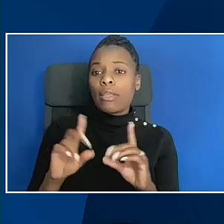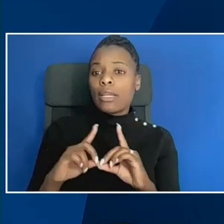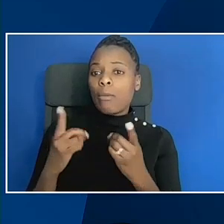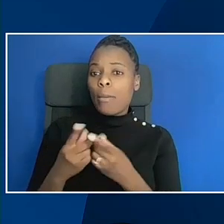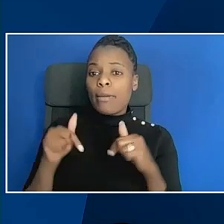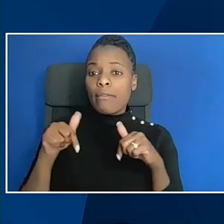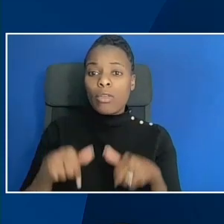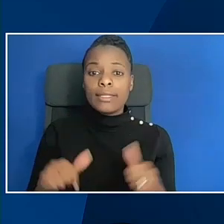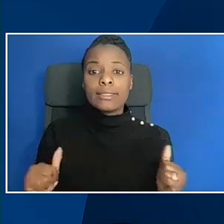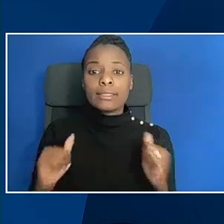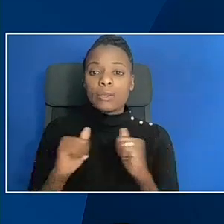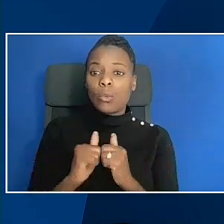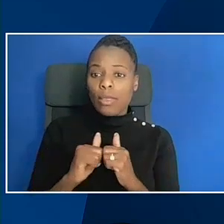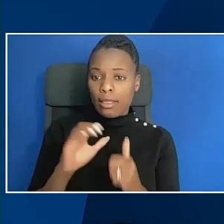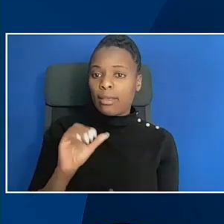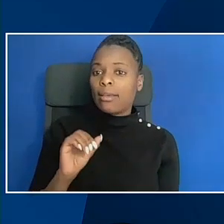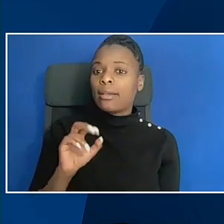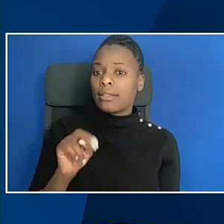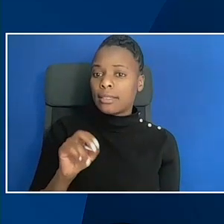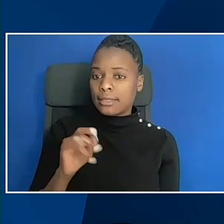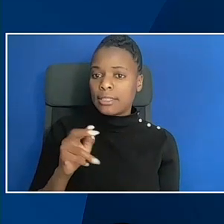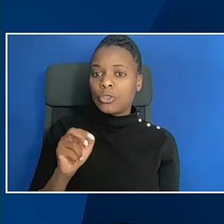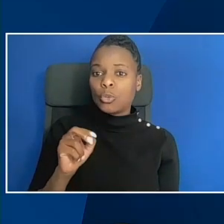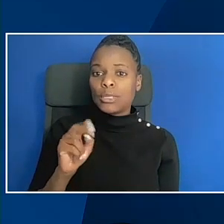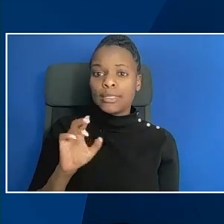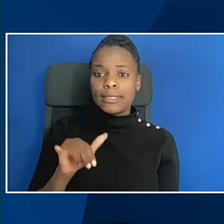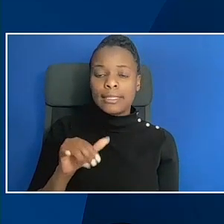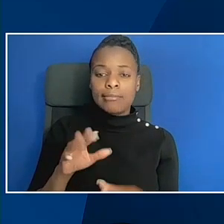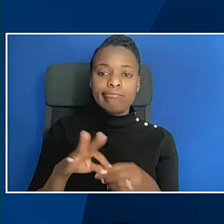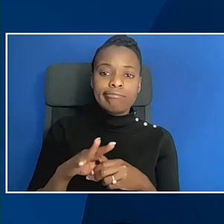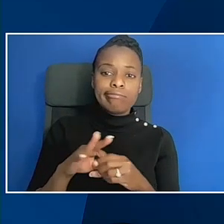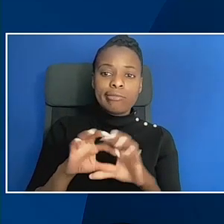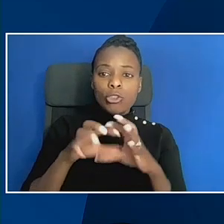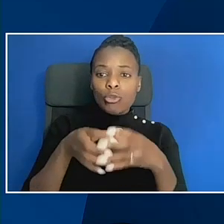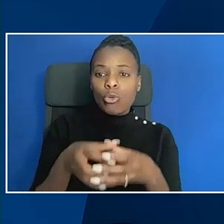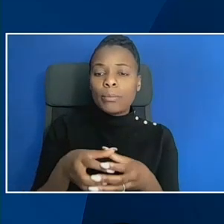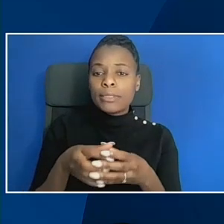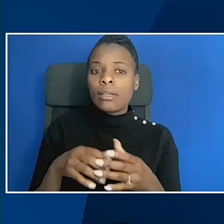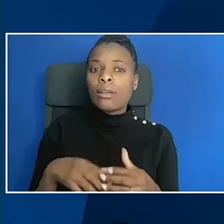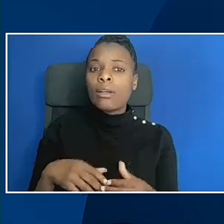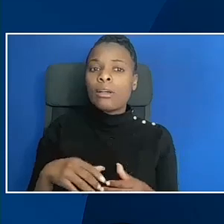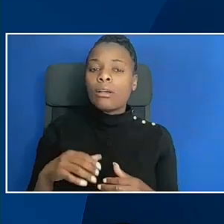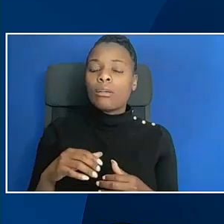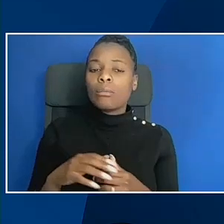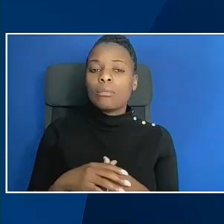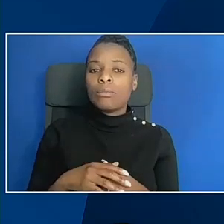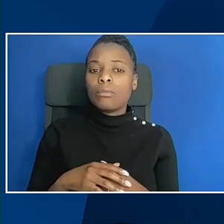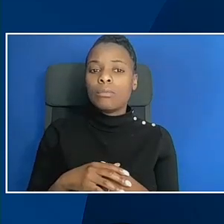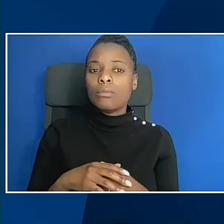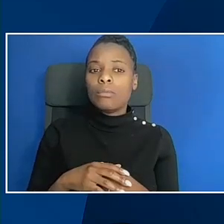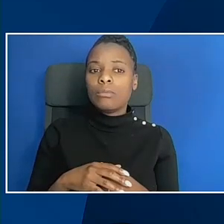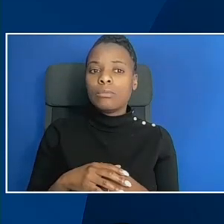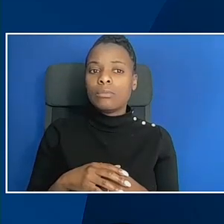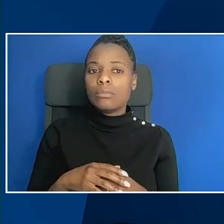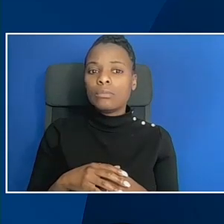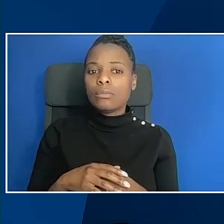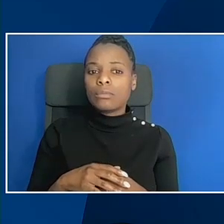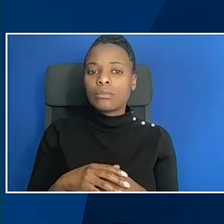groups. We have always had the practice of